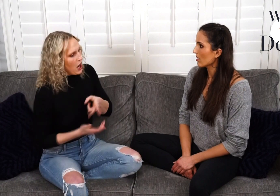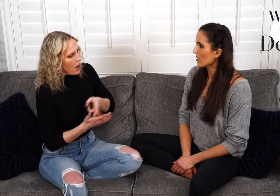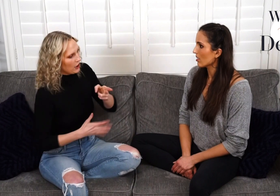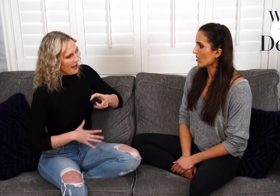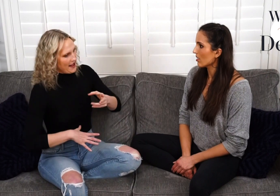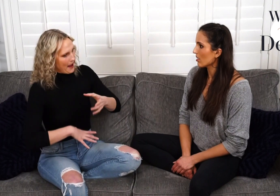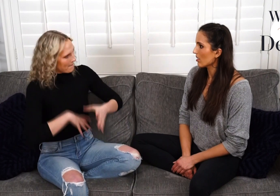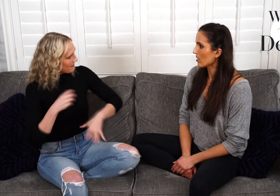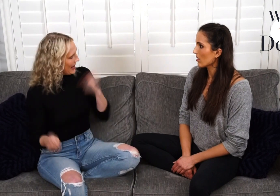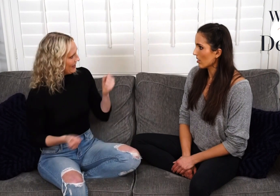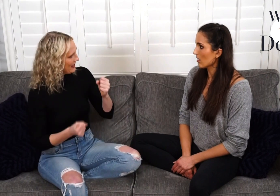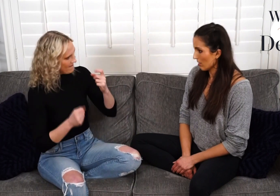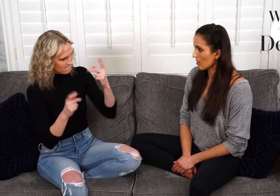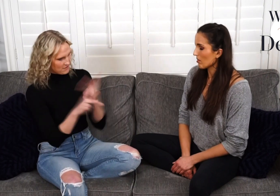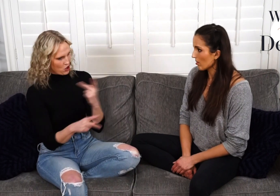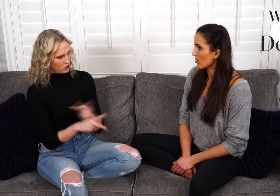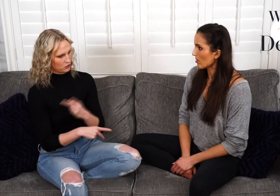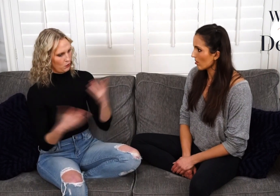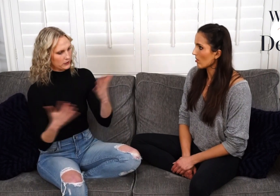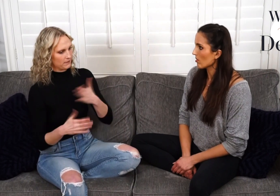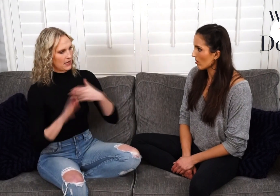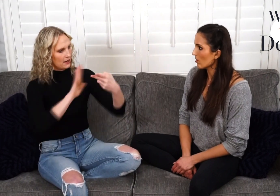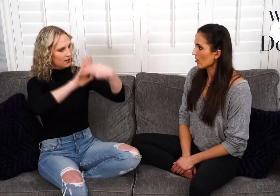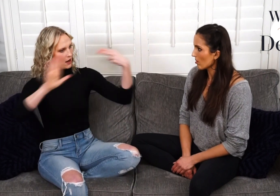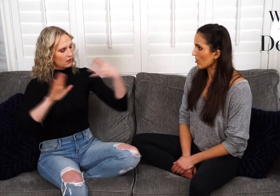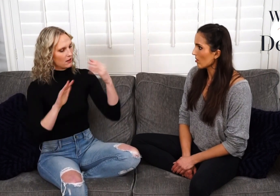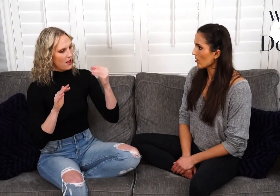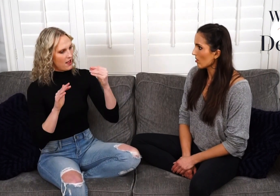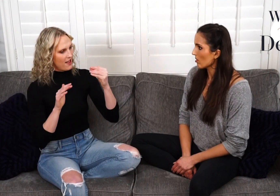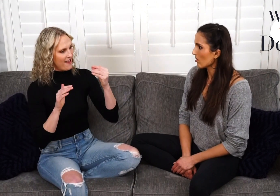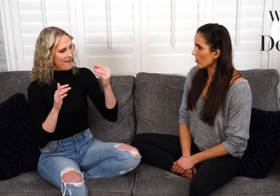I could really honestly reflect on what my identity